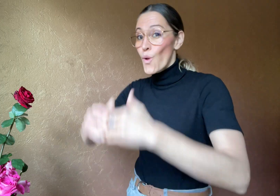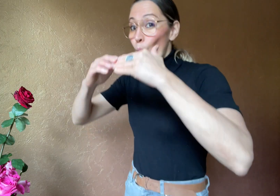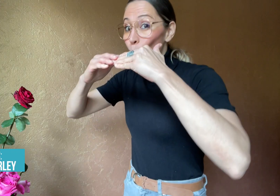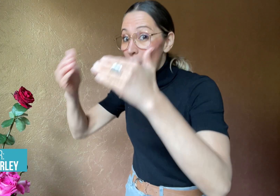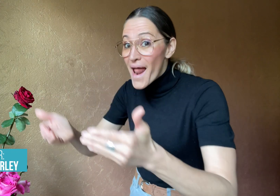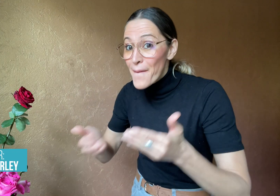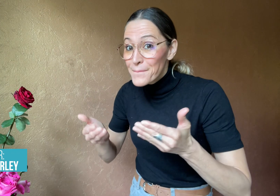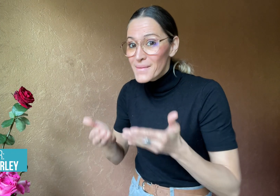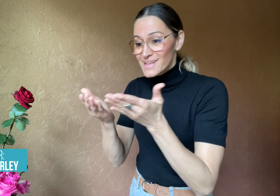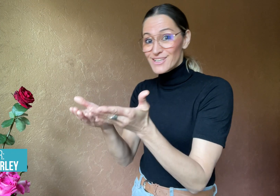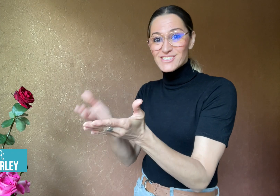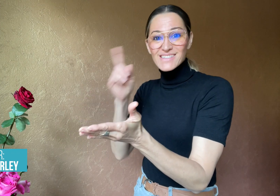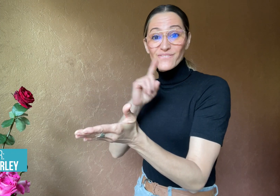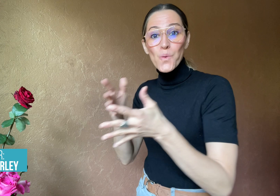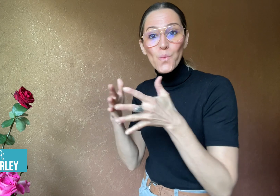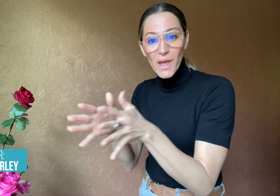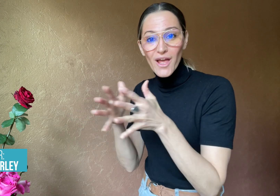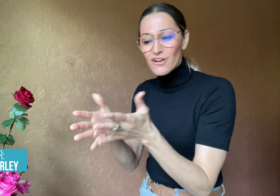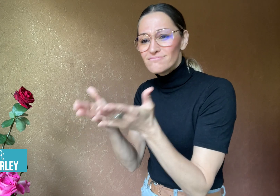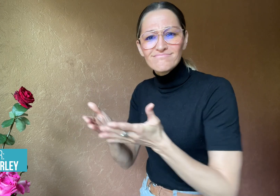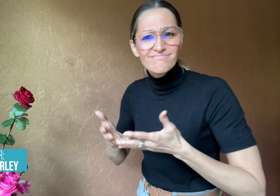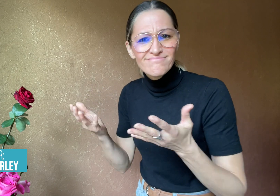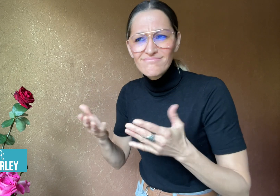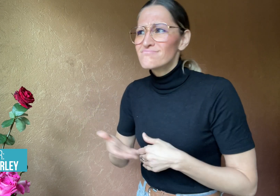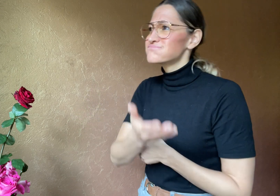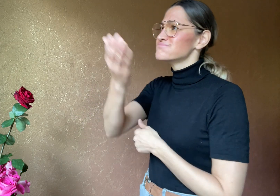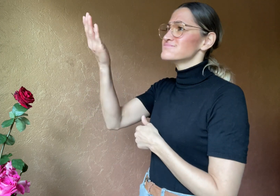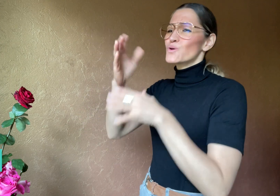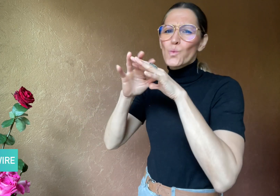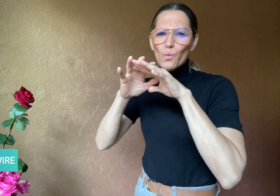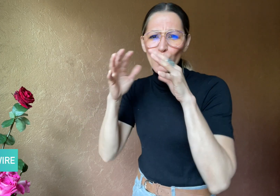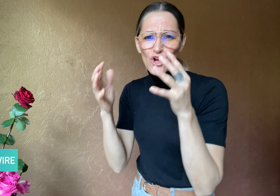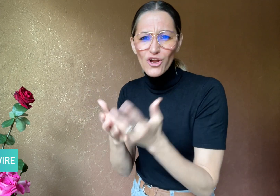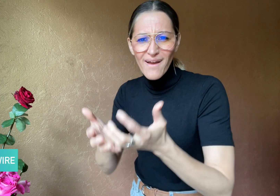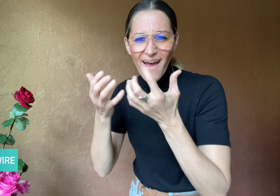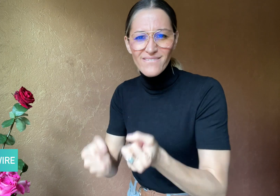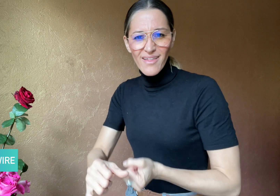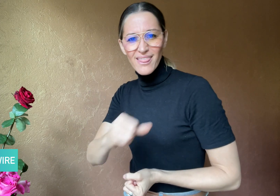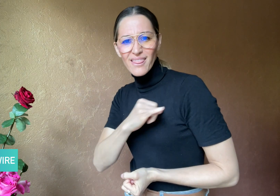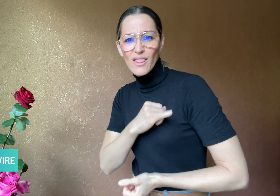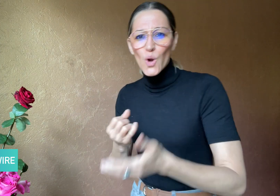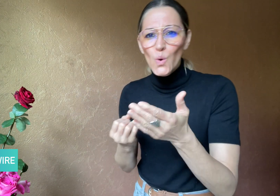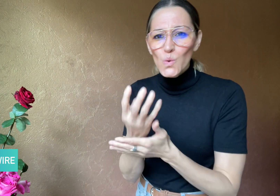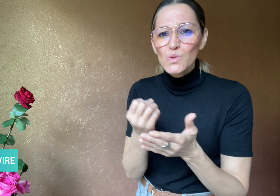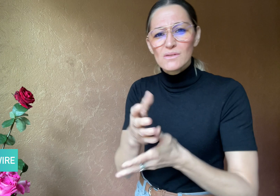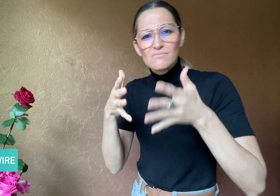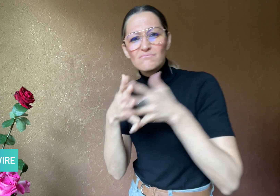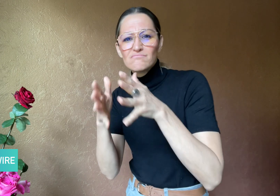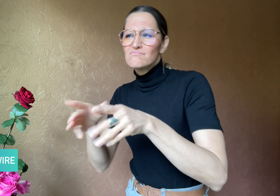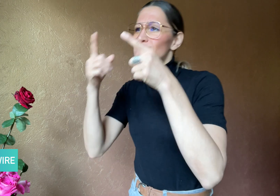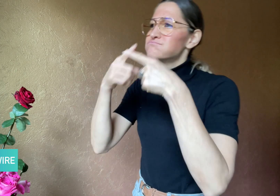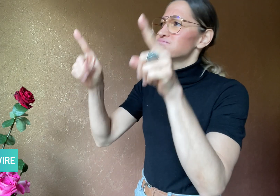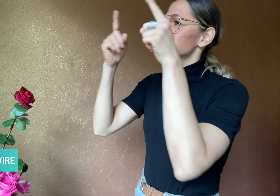Welcome to DeafWire where we share interesting news stories